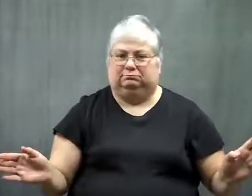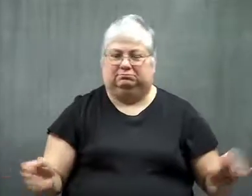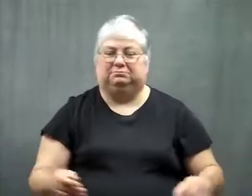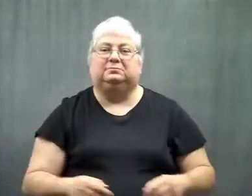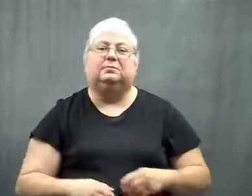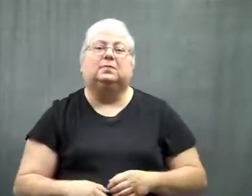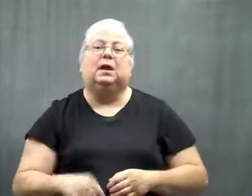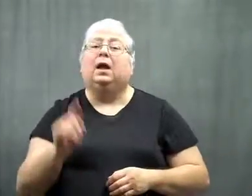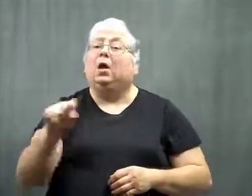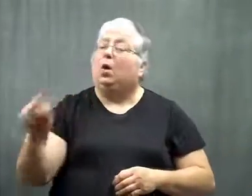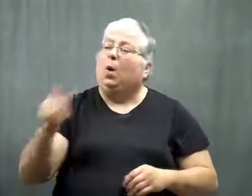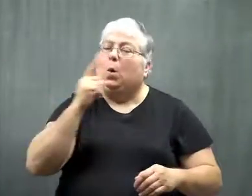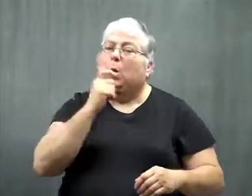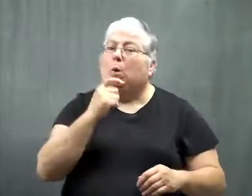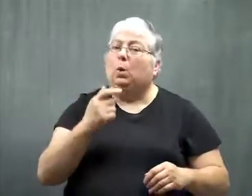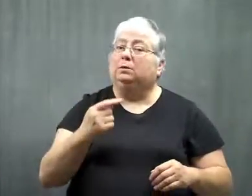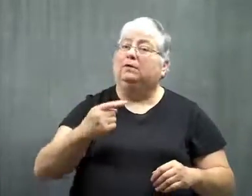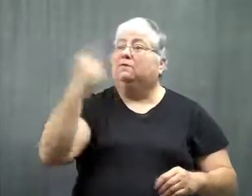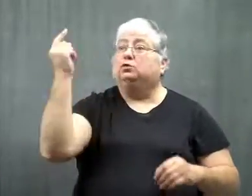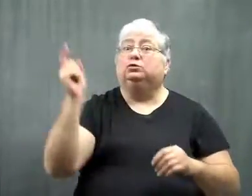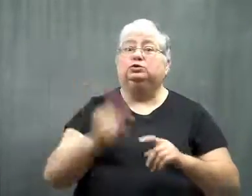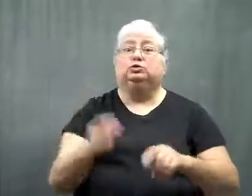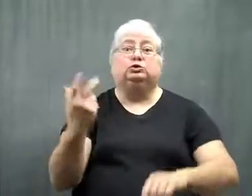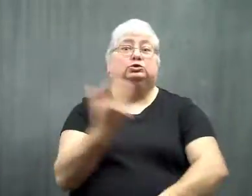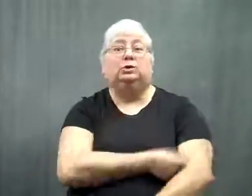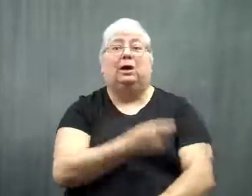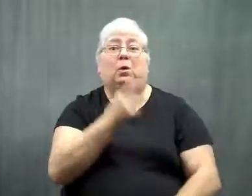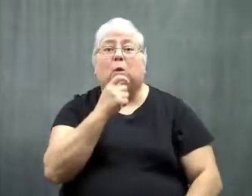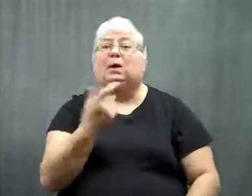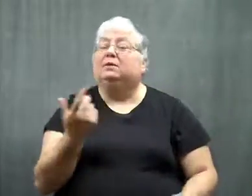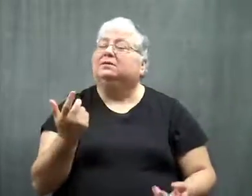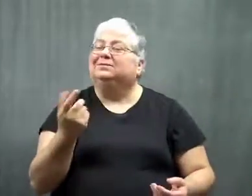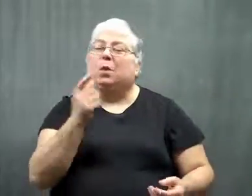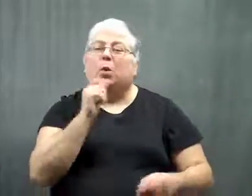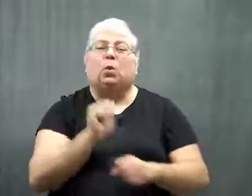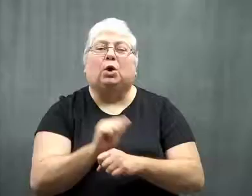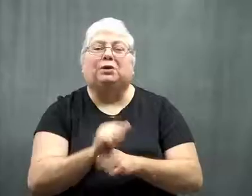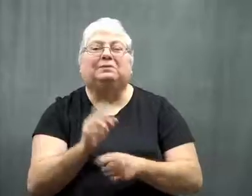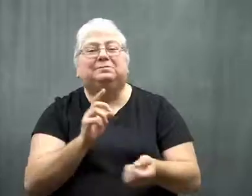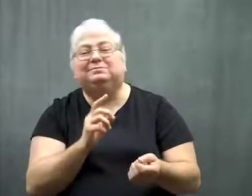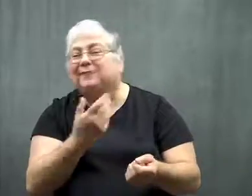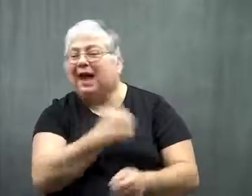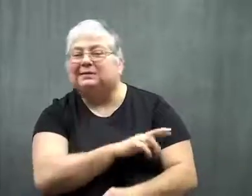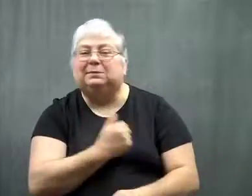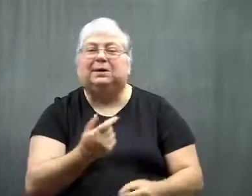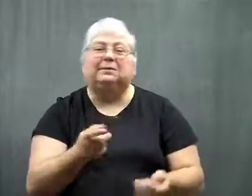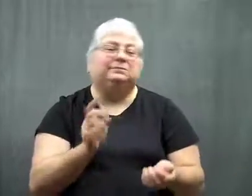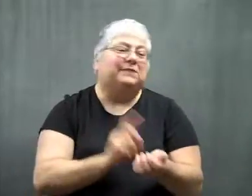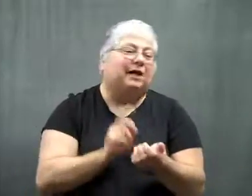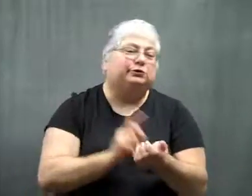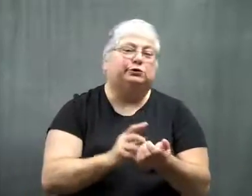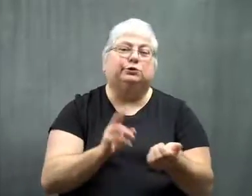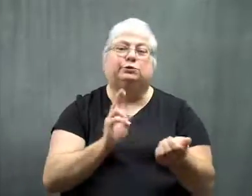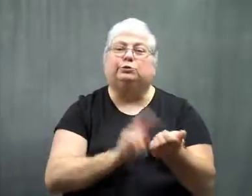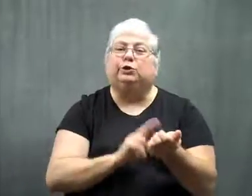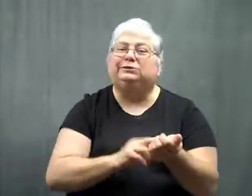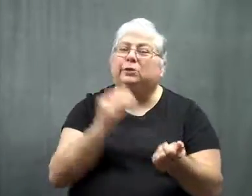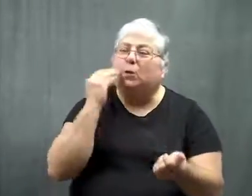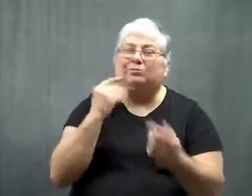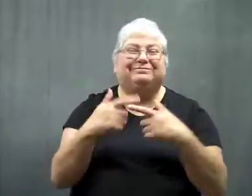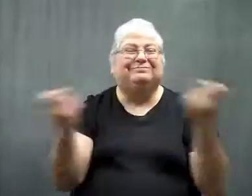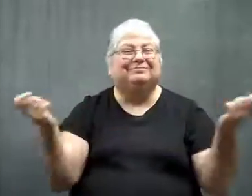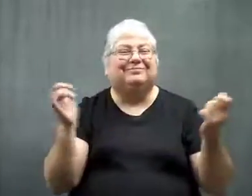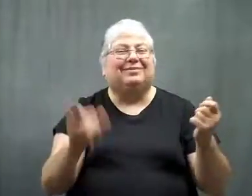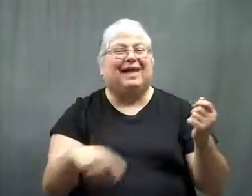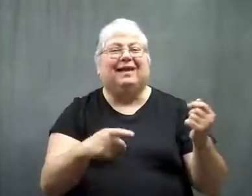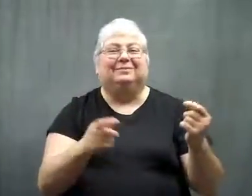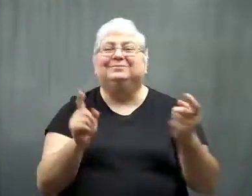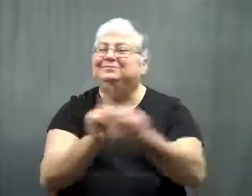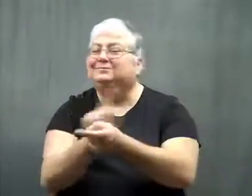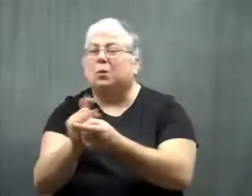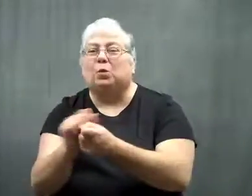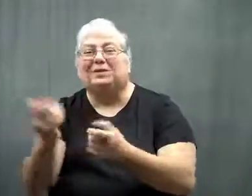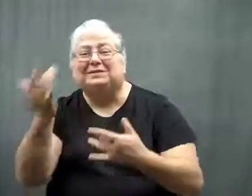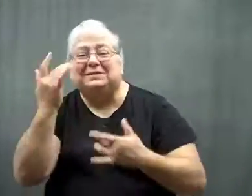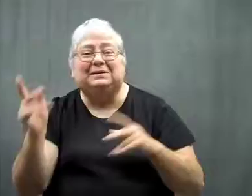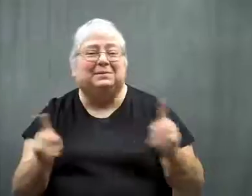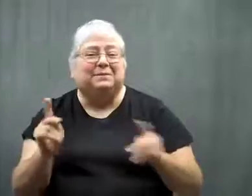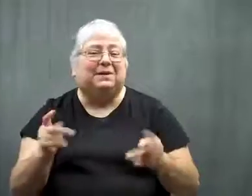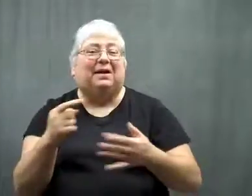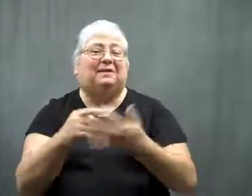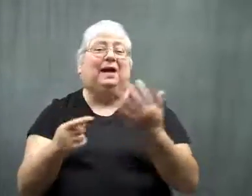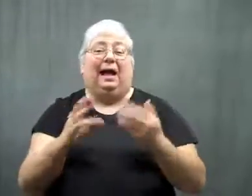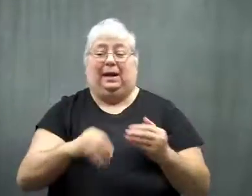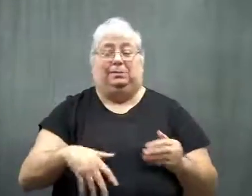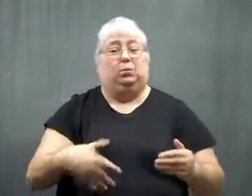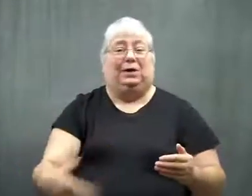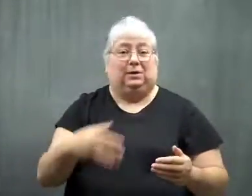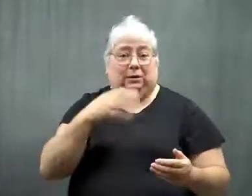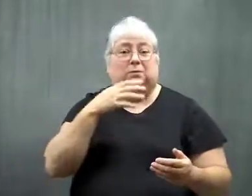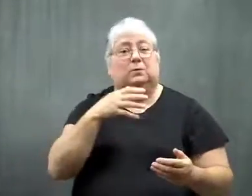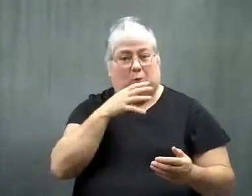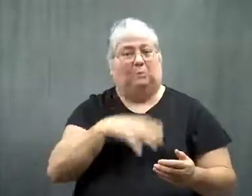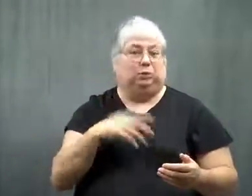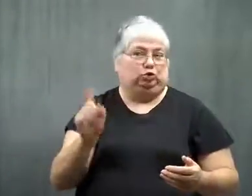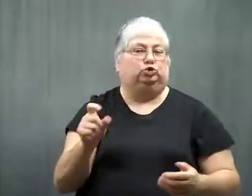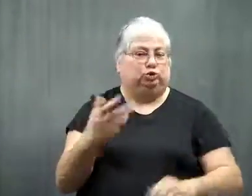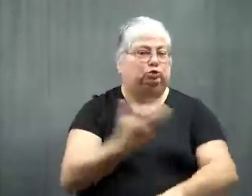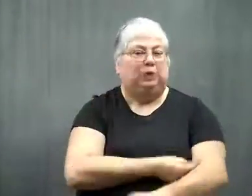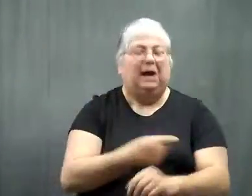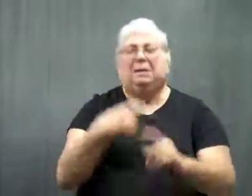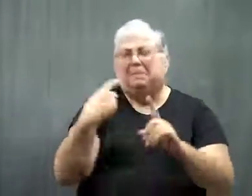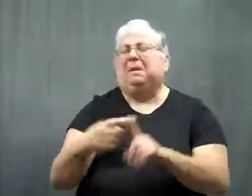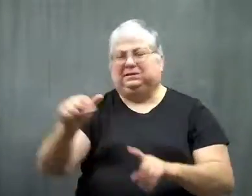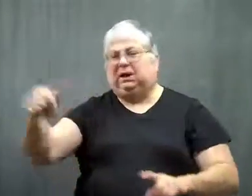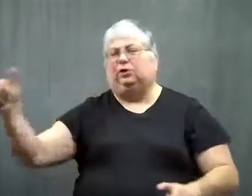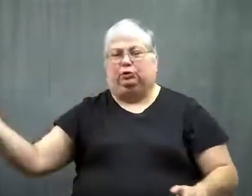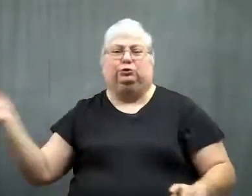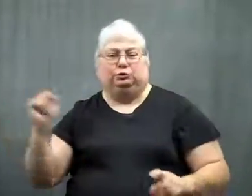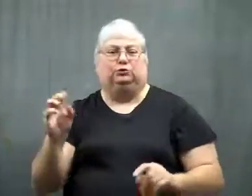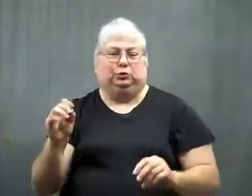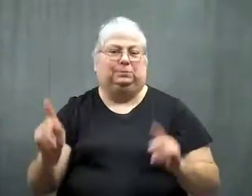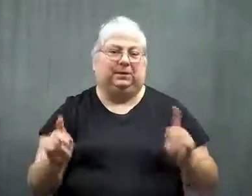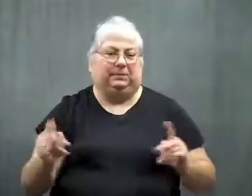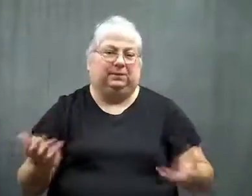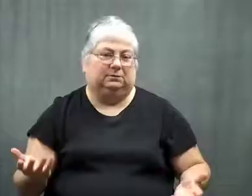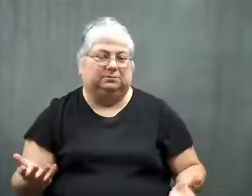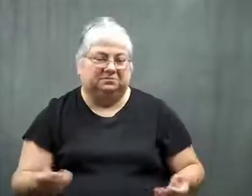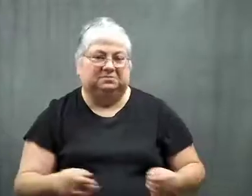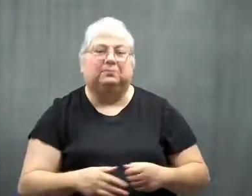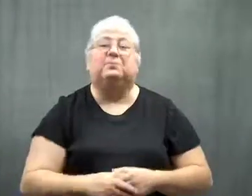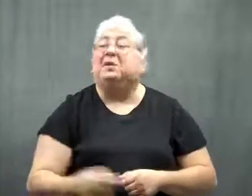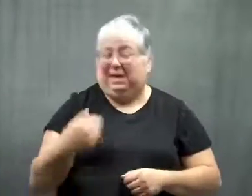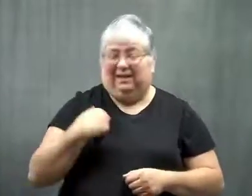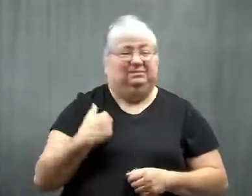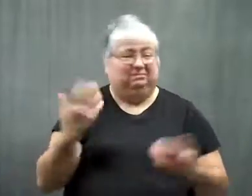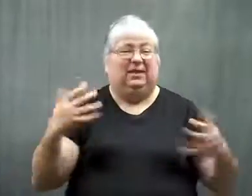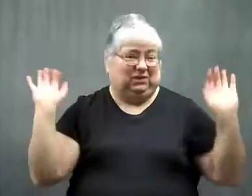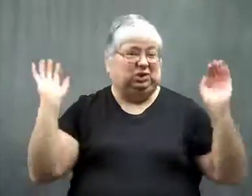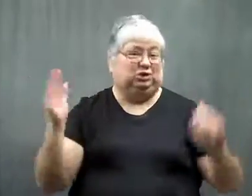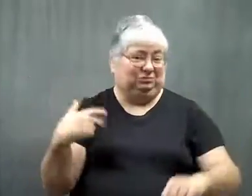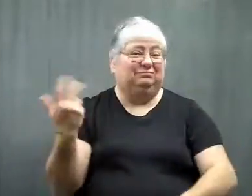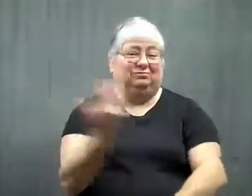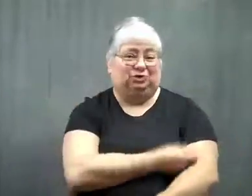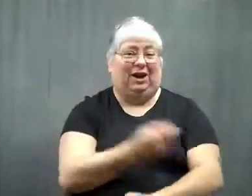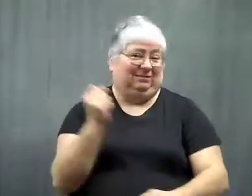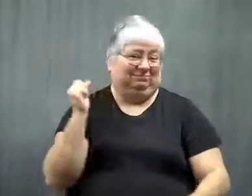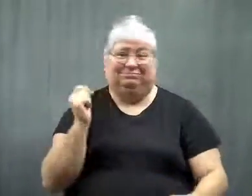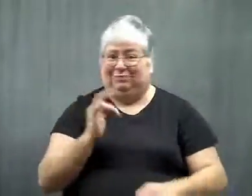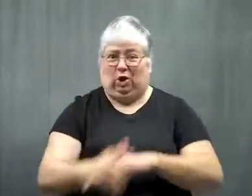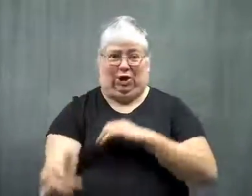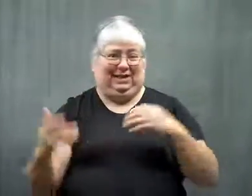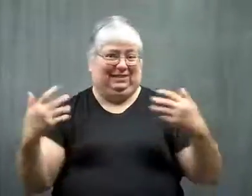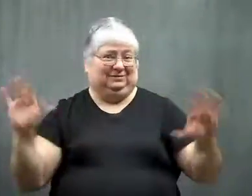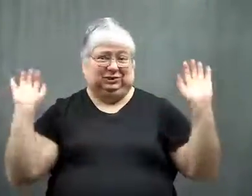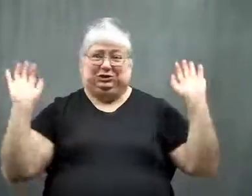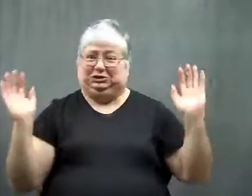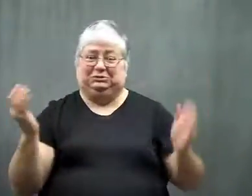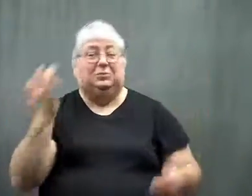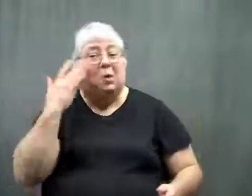Those who should have the shot are healthcare workers, and pregnant women.